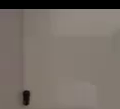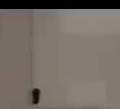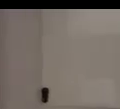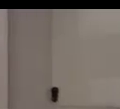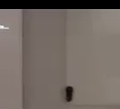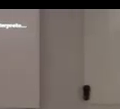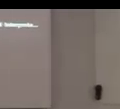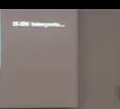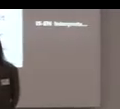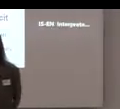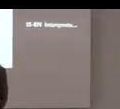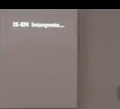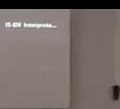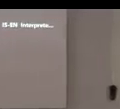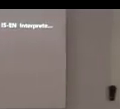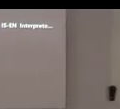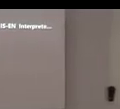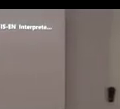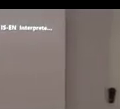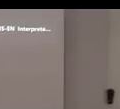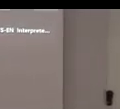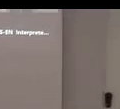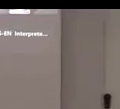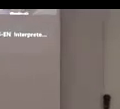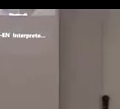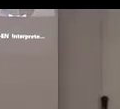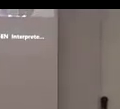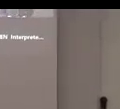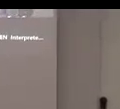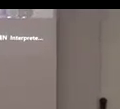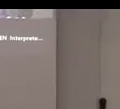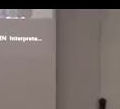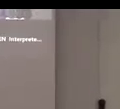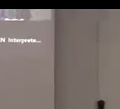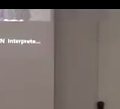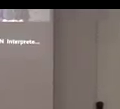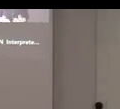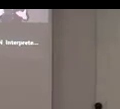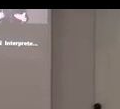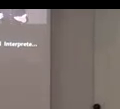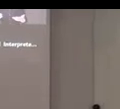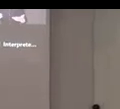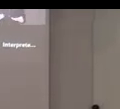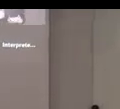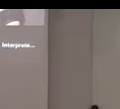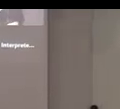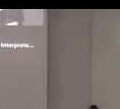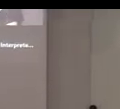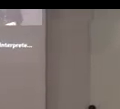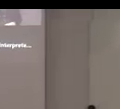welcome everyone to this IAAP Nordic accessibility event live from Helsinki I have around 90 people